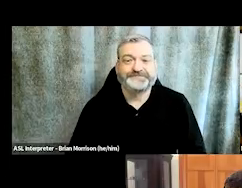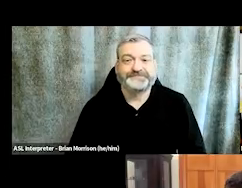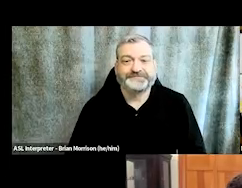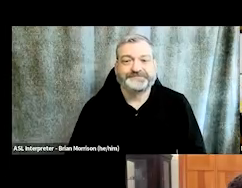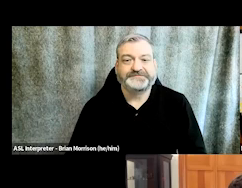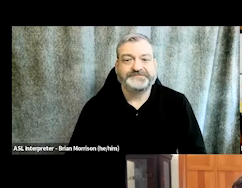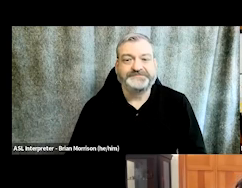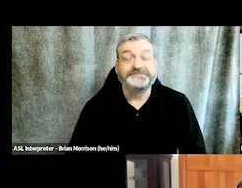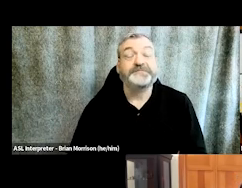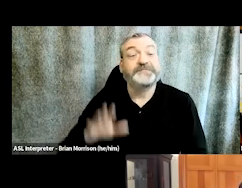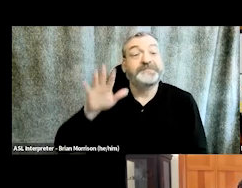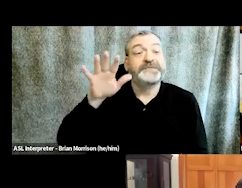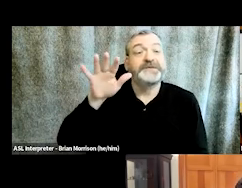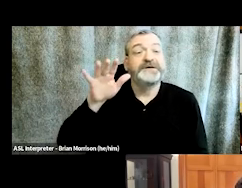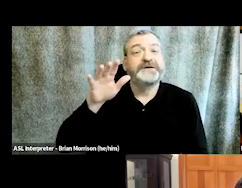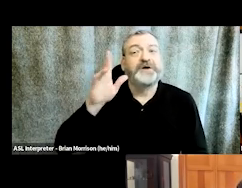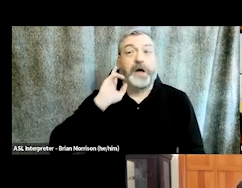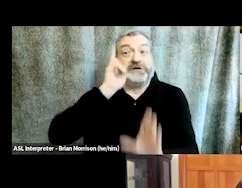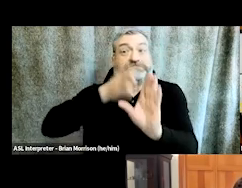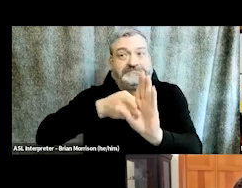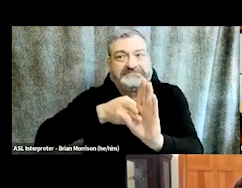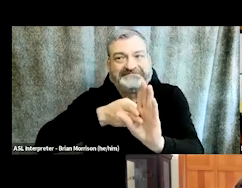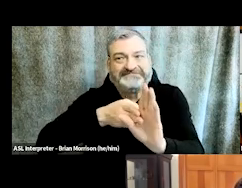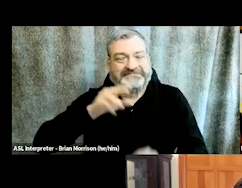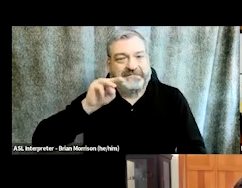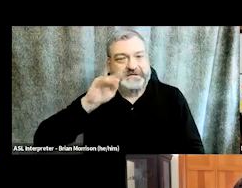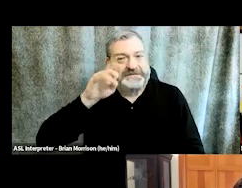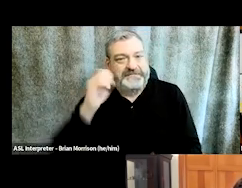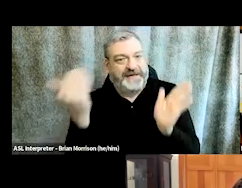Marty. Yeah, sorry, I wanted to jump in, if I may. This is Mike Mangos again.